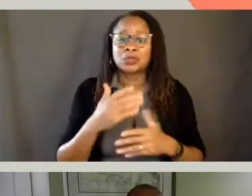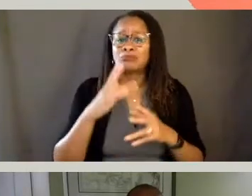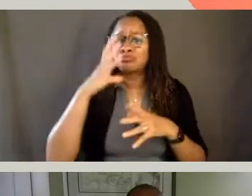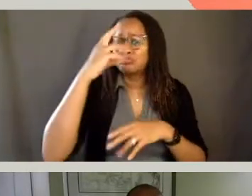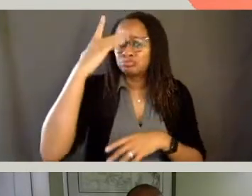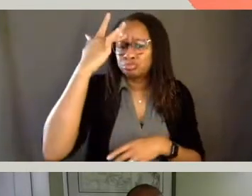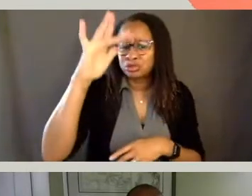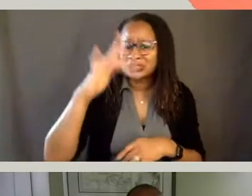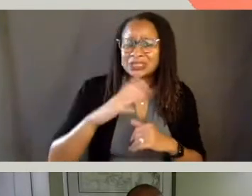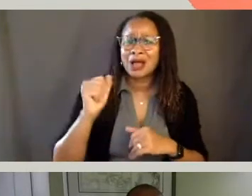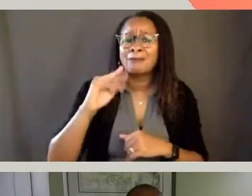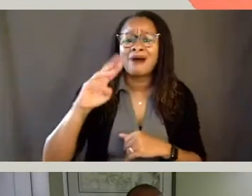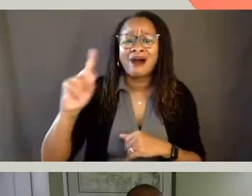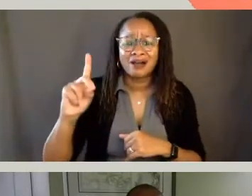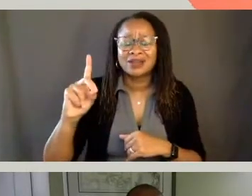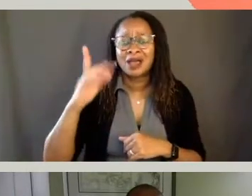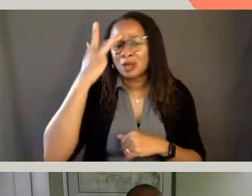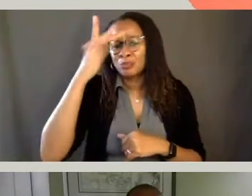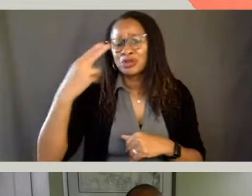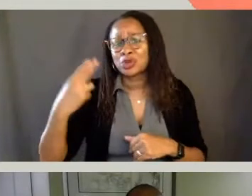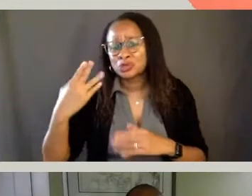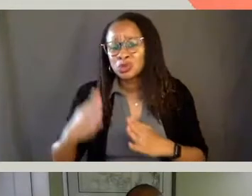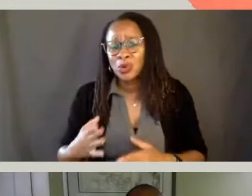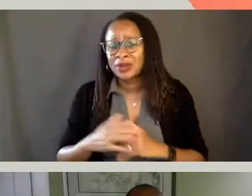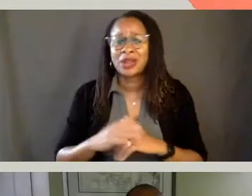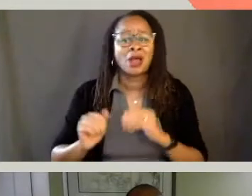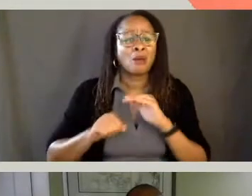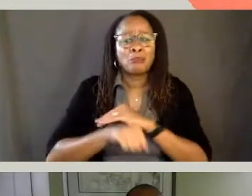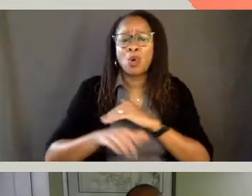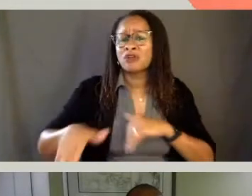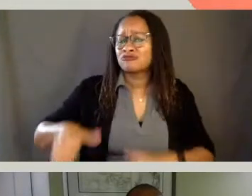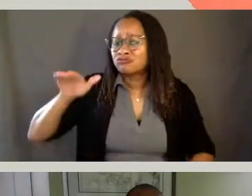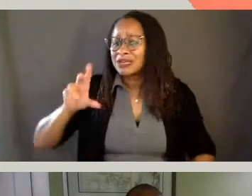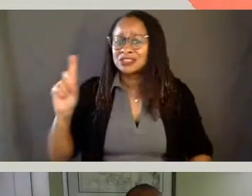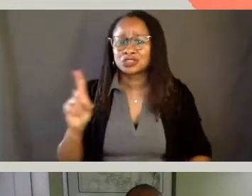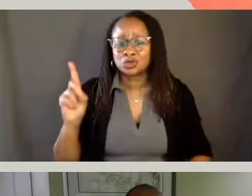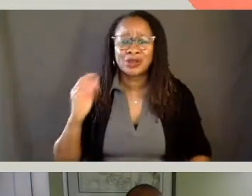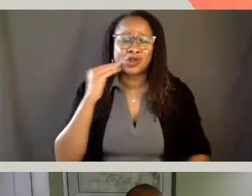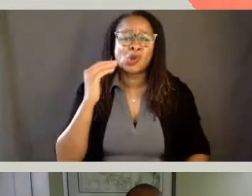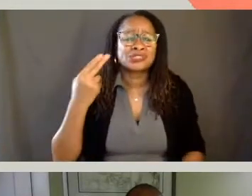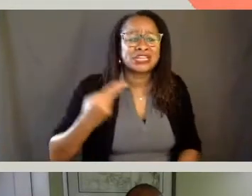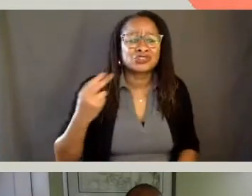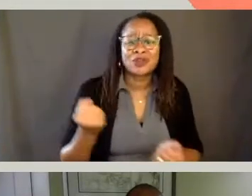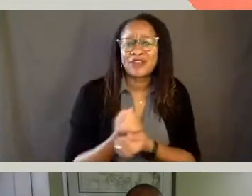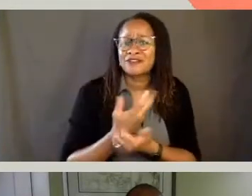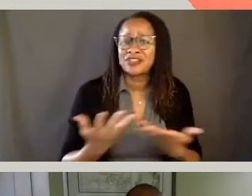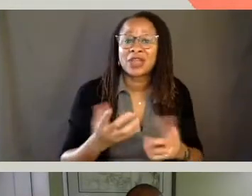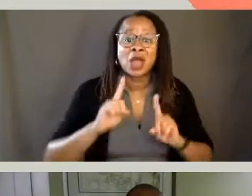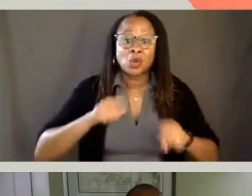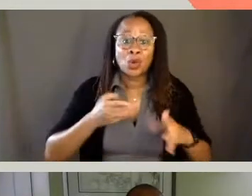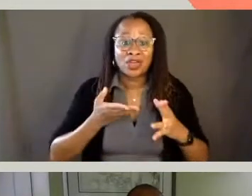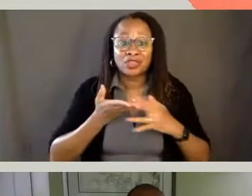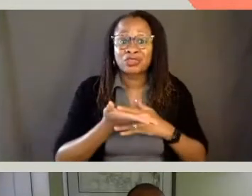Who not only knows the entire history of everything but also went through the Detroit public school system